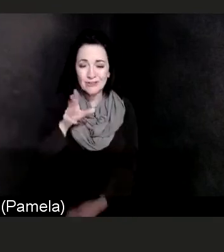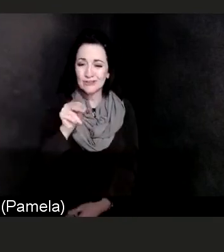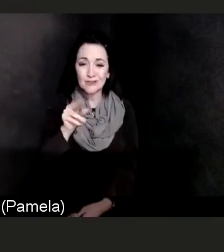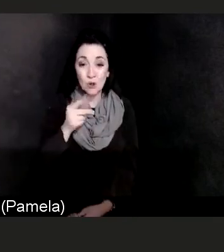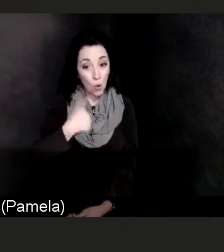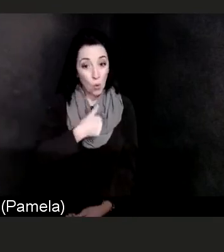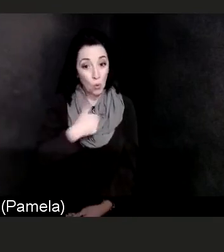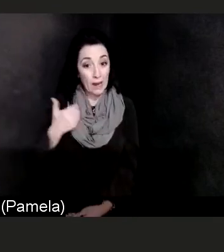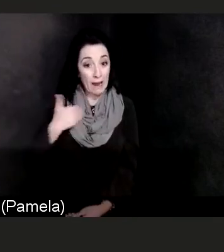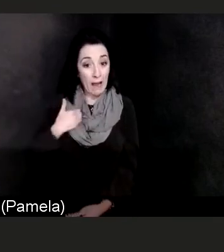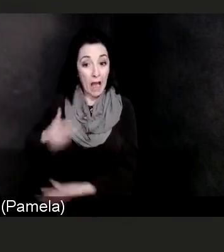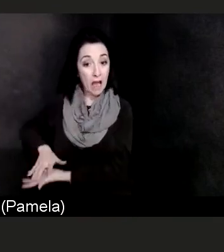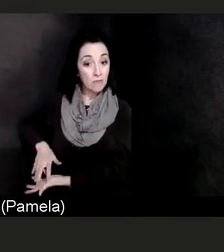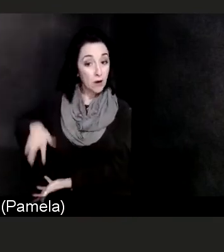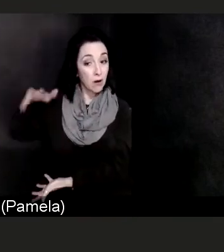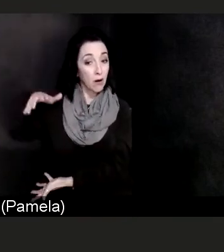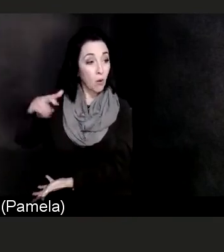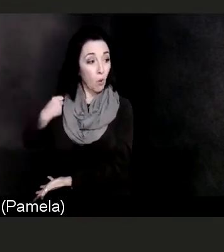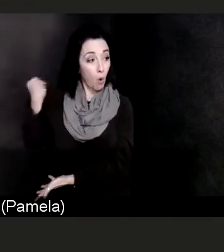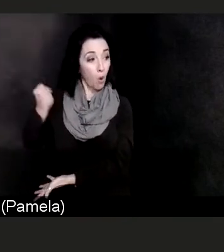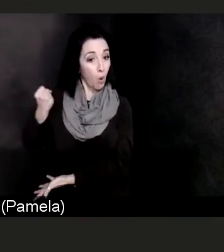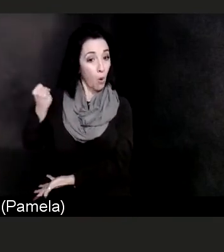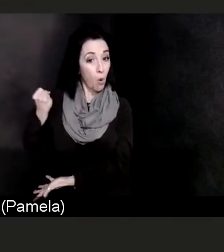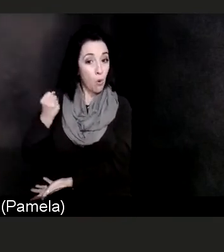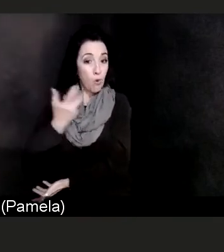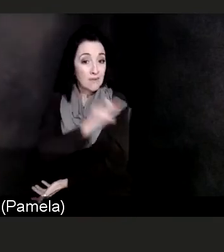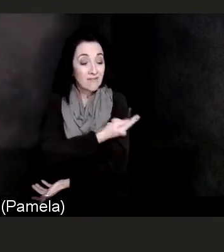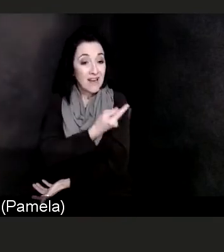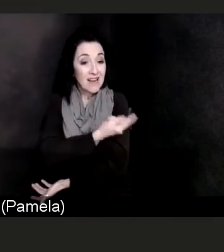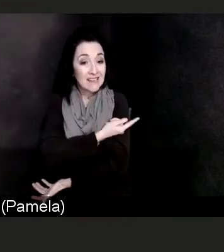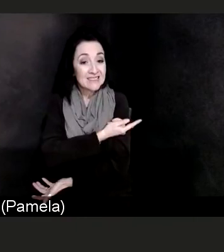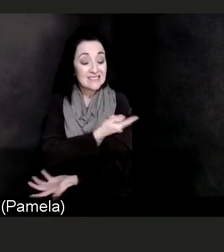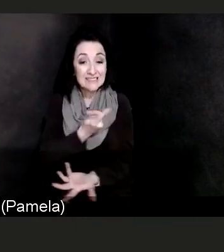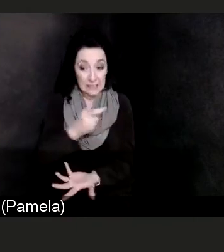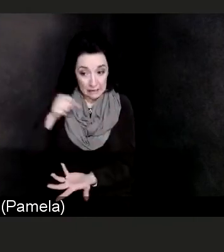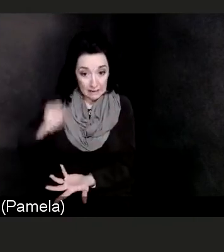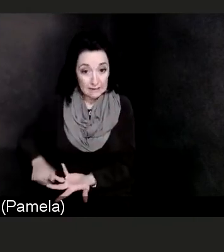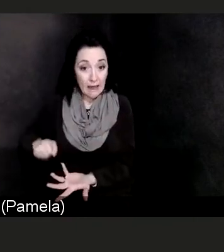that would get everybody, you know, vaccinated all at one time.